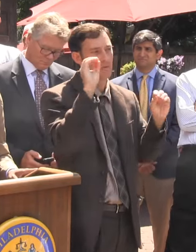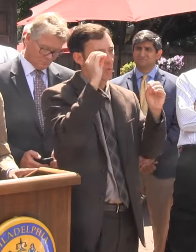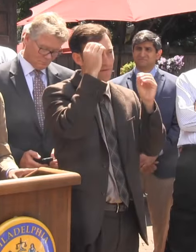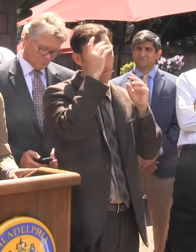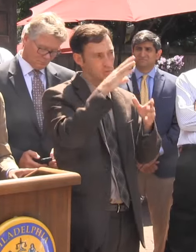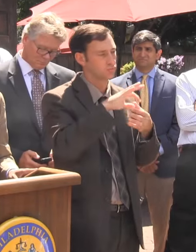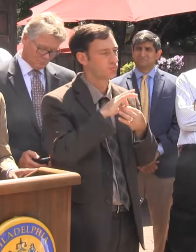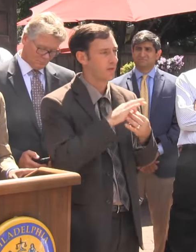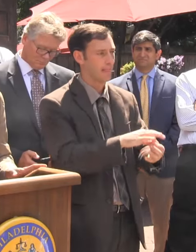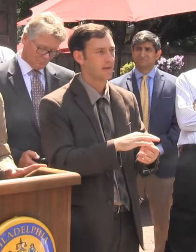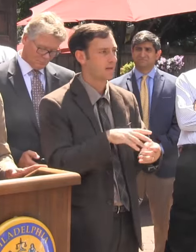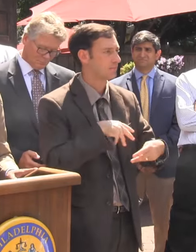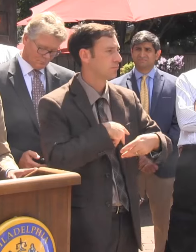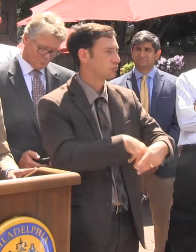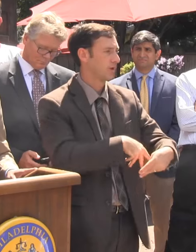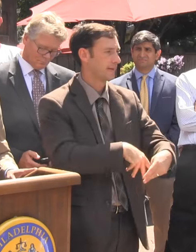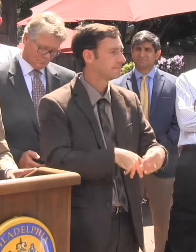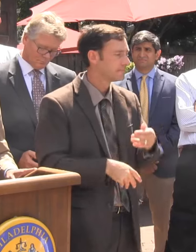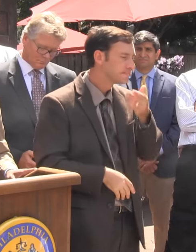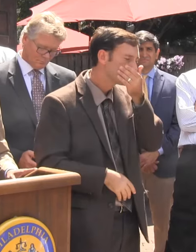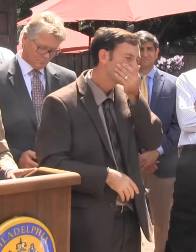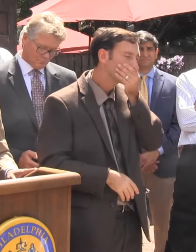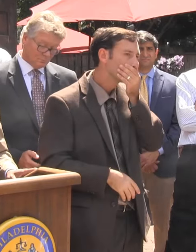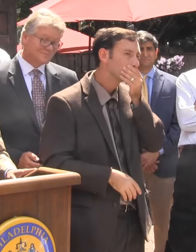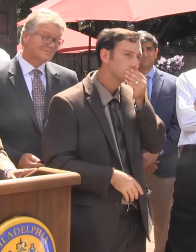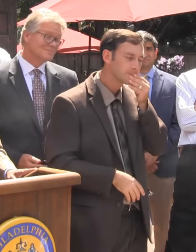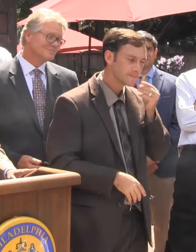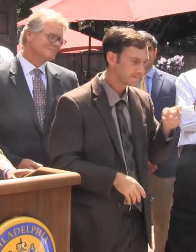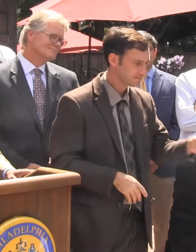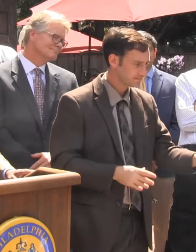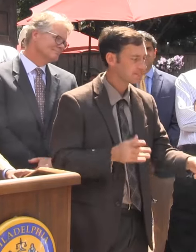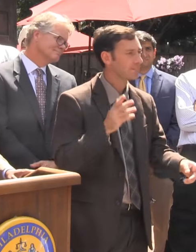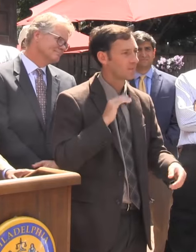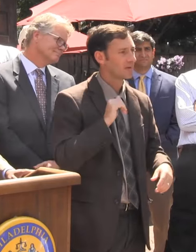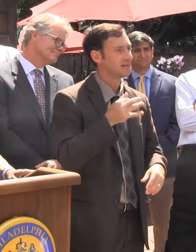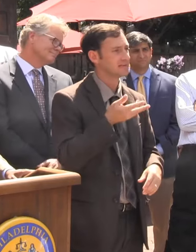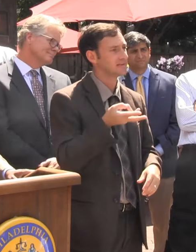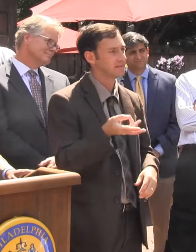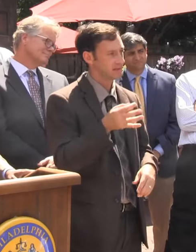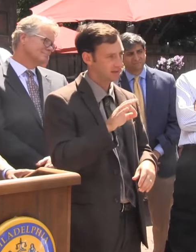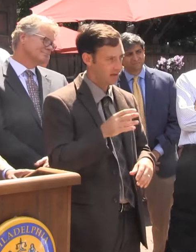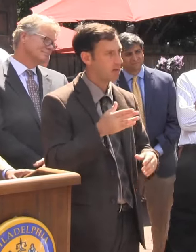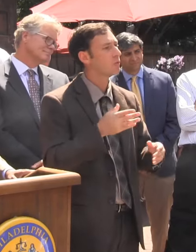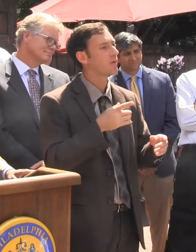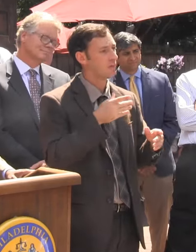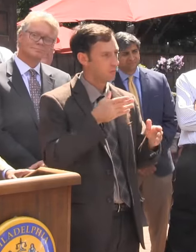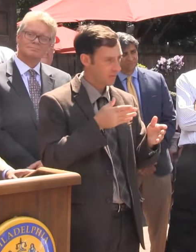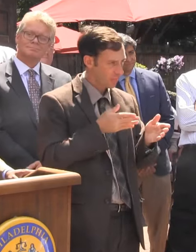regard to a parade. *Reporter* What about the event 36 years ago and South Broad Street?